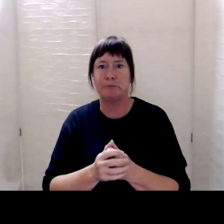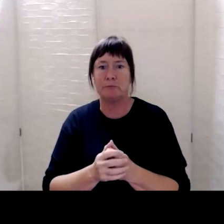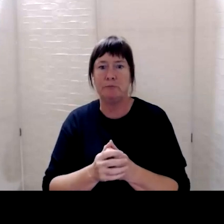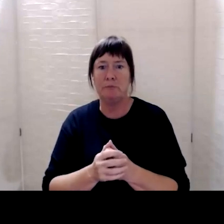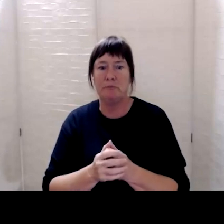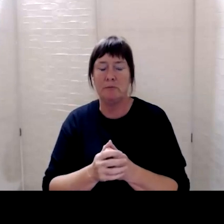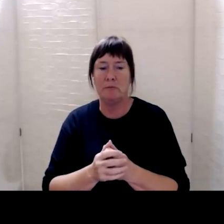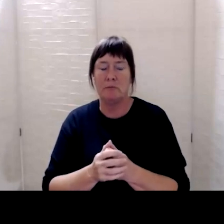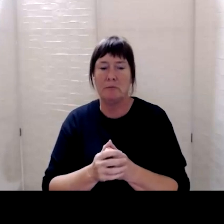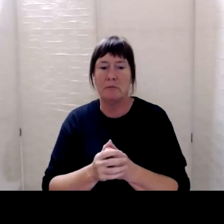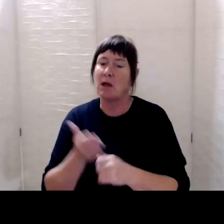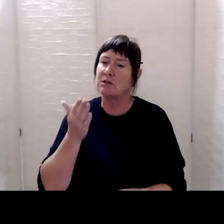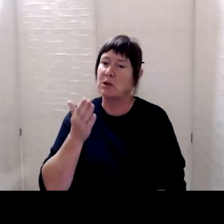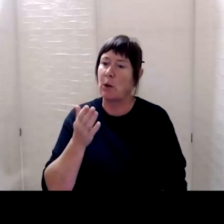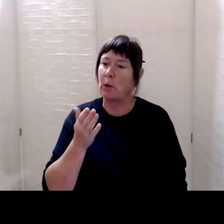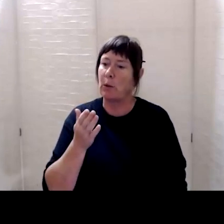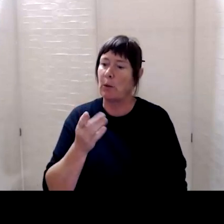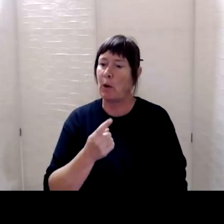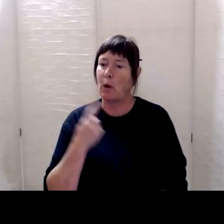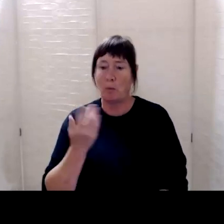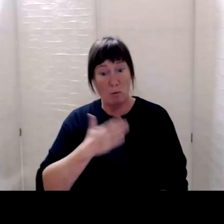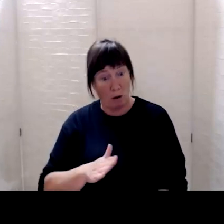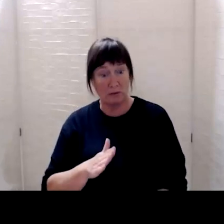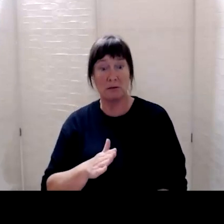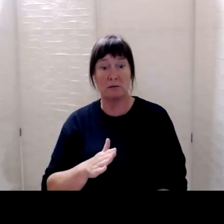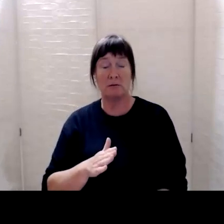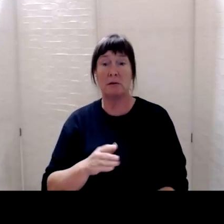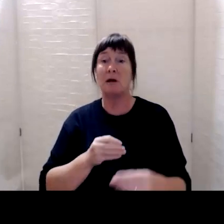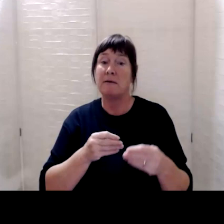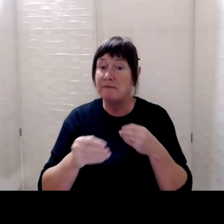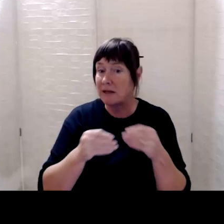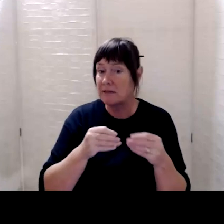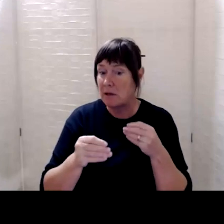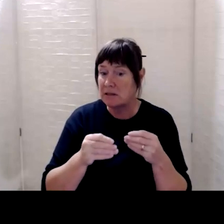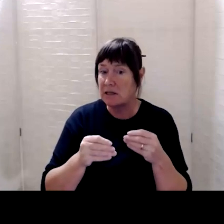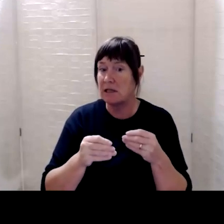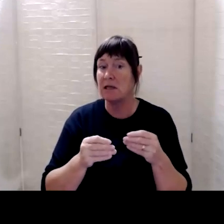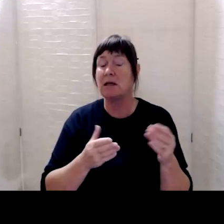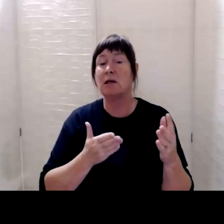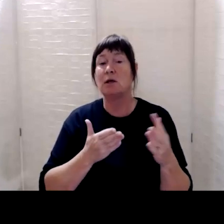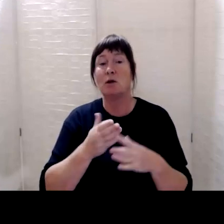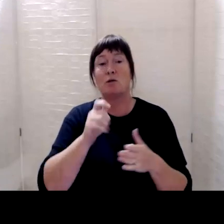So we want and expect flexibility that’s available through the Purchasing Guidelines to achieve